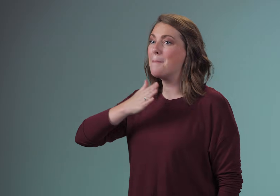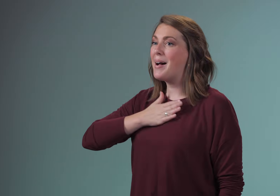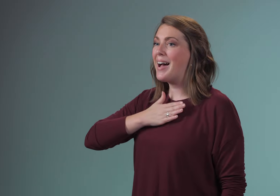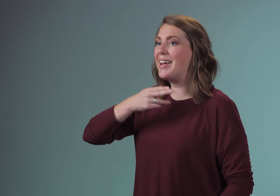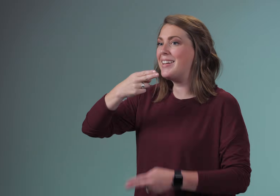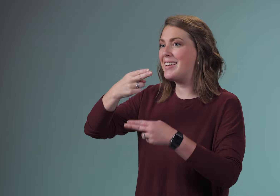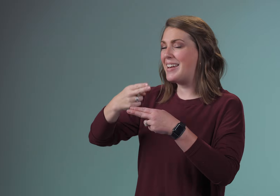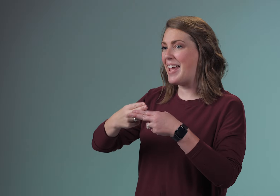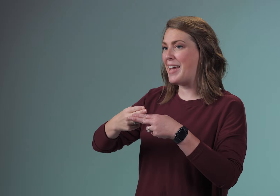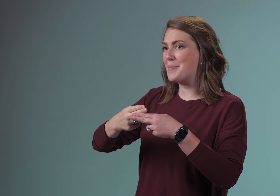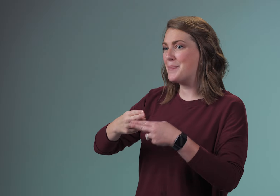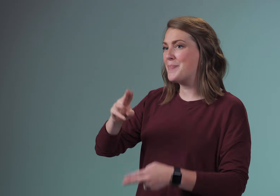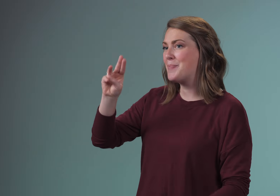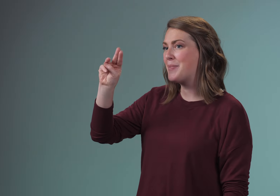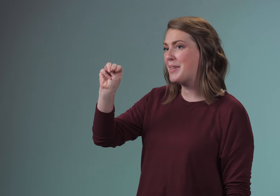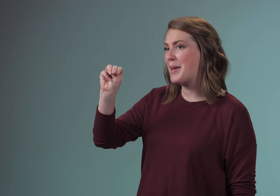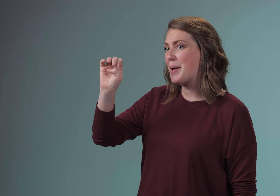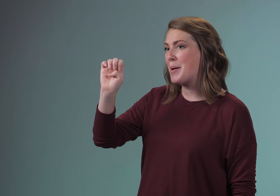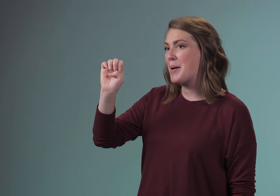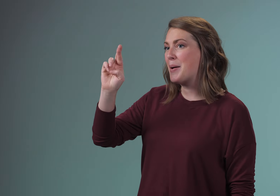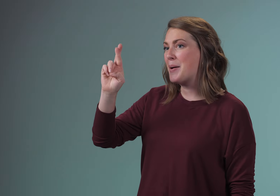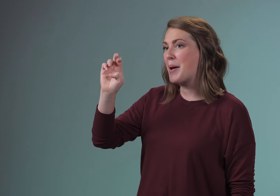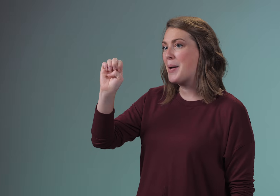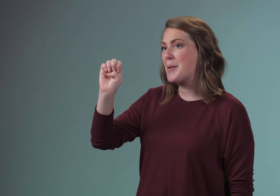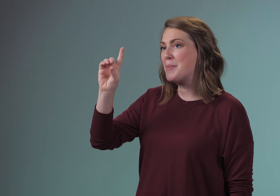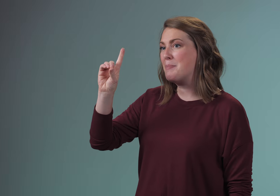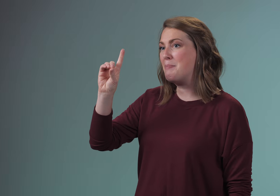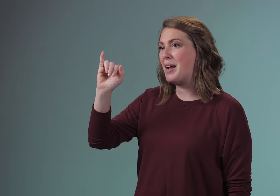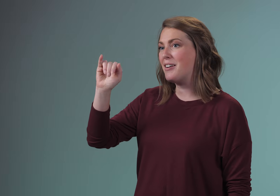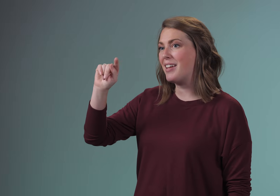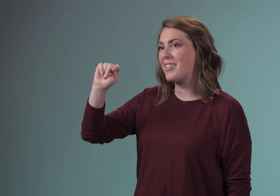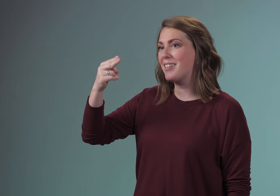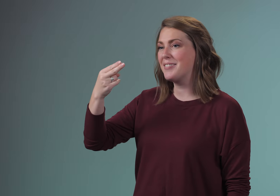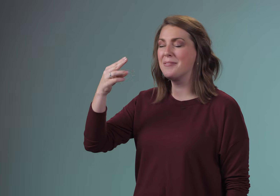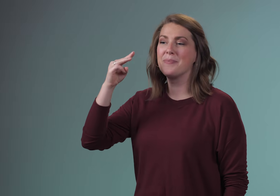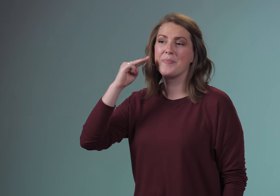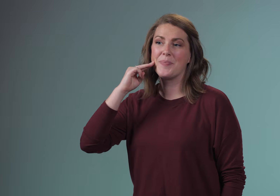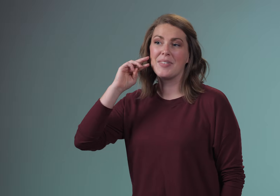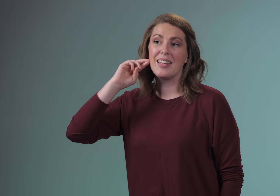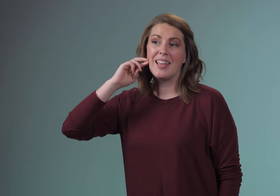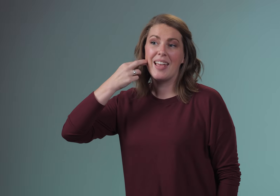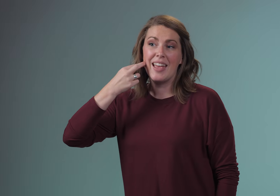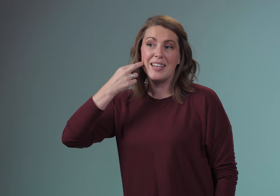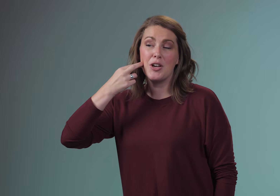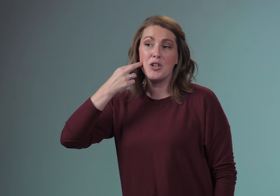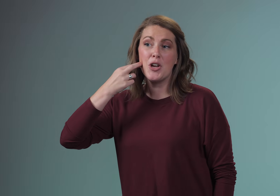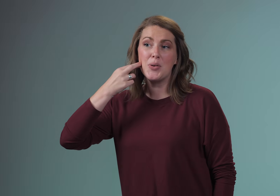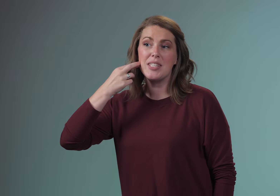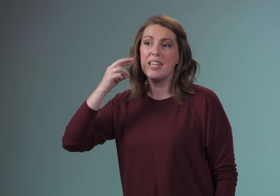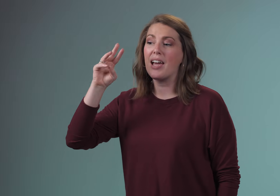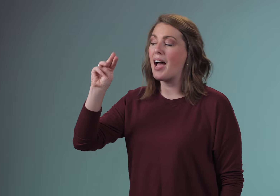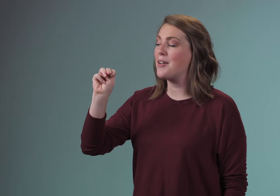MY NAME M-E-R-E-D-I-T-H. Now you're noticing i'm